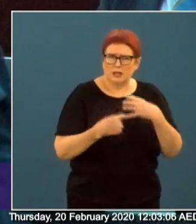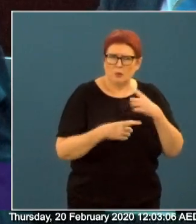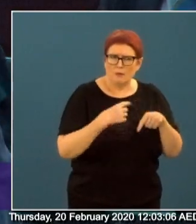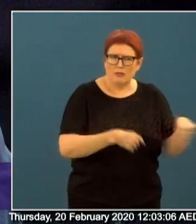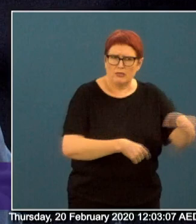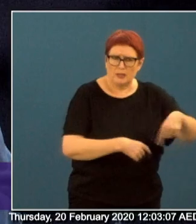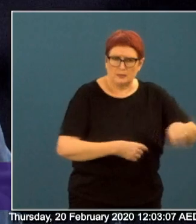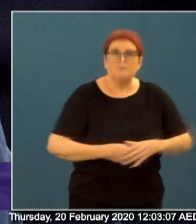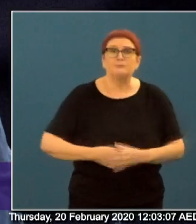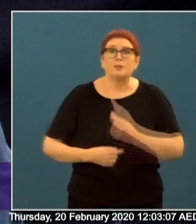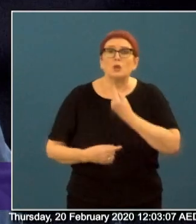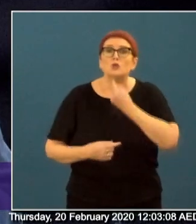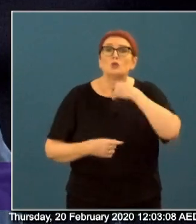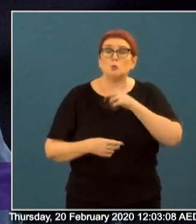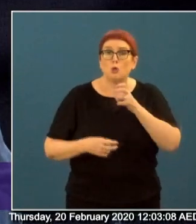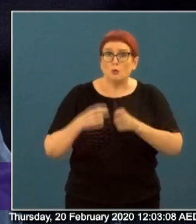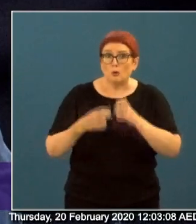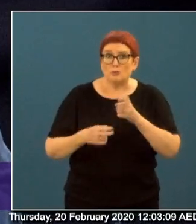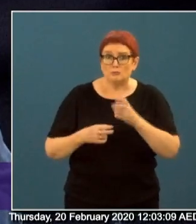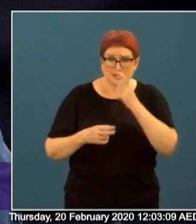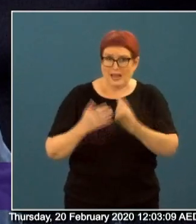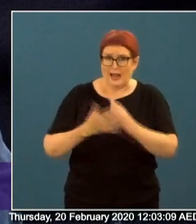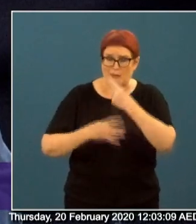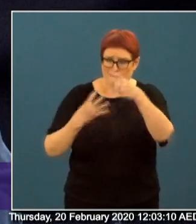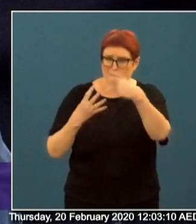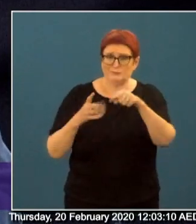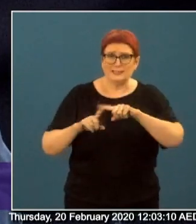Swallowing problems can relate to anything that may impact